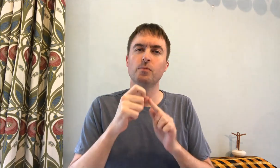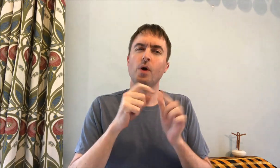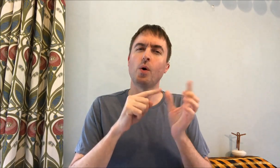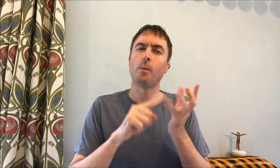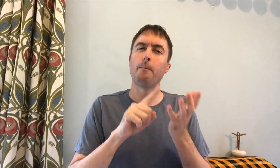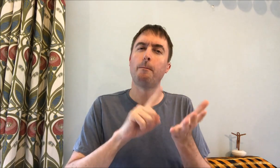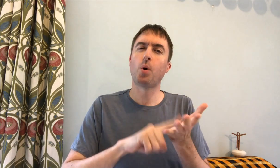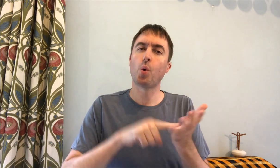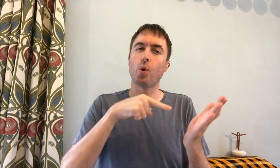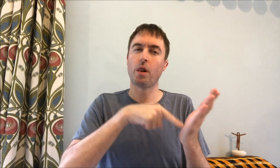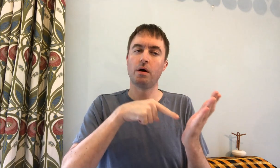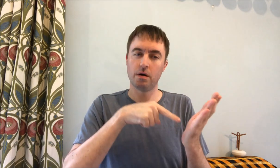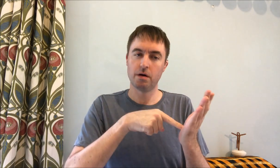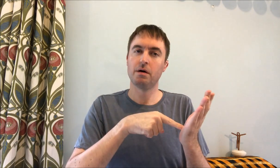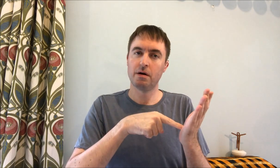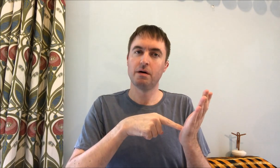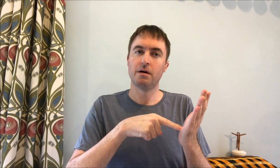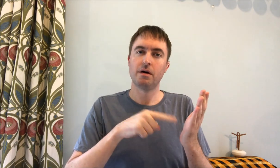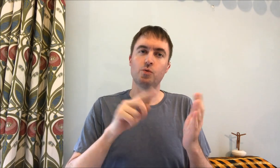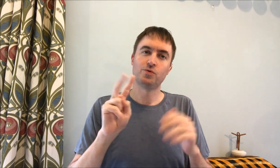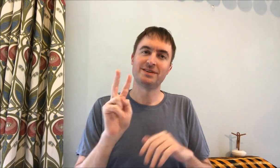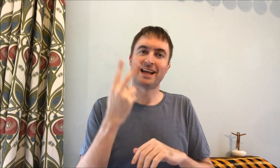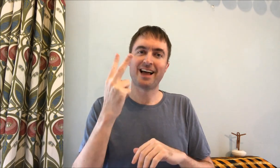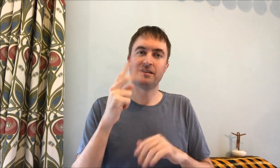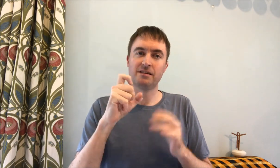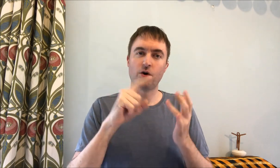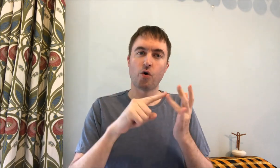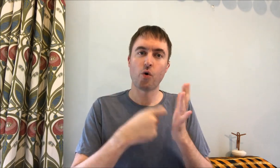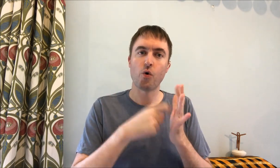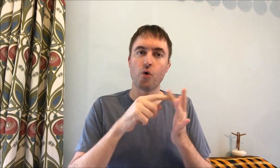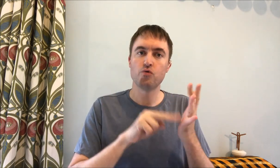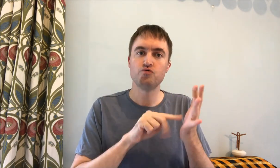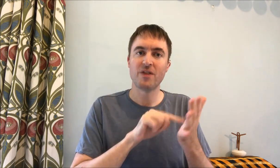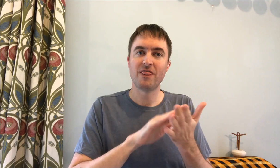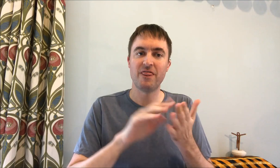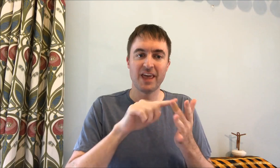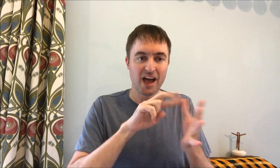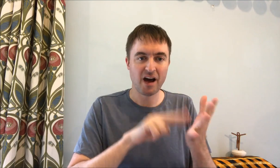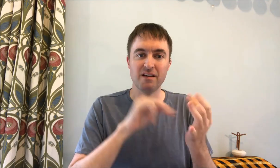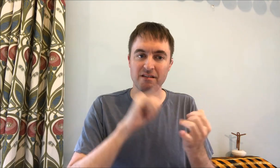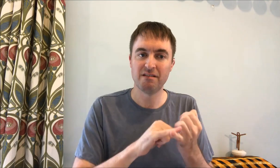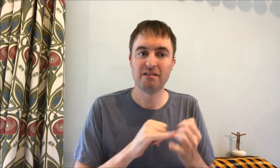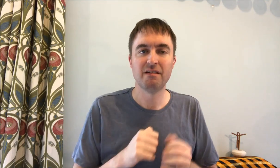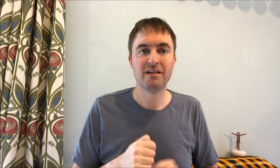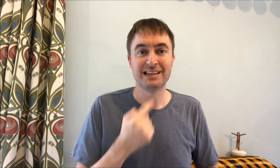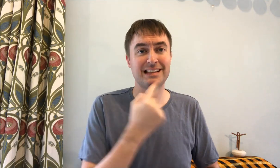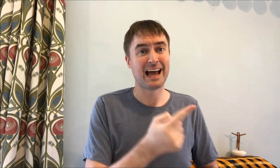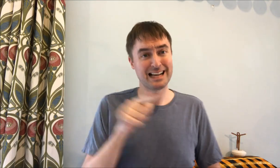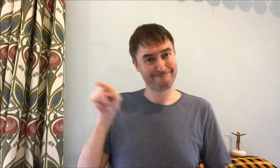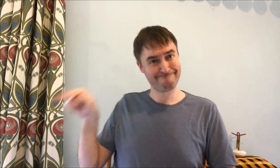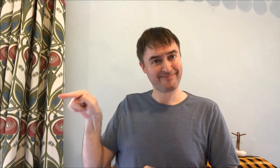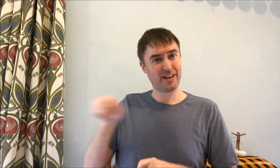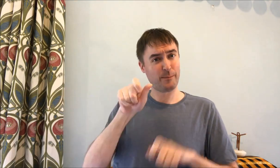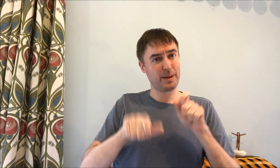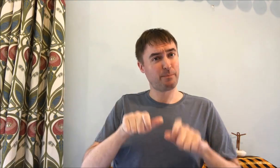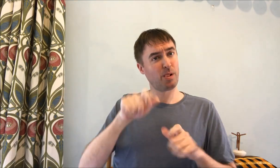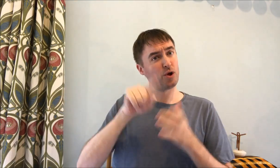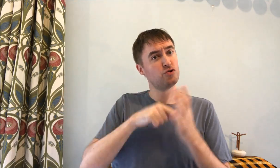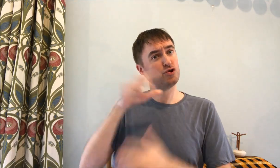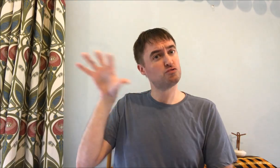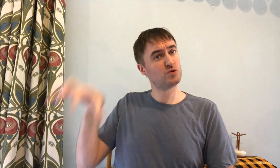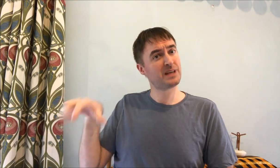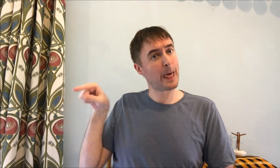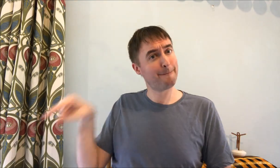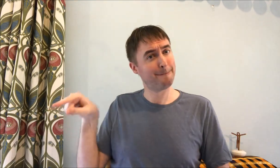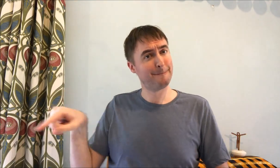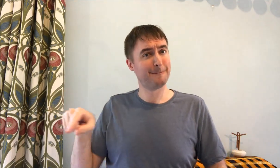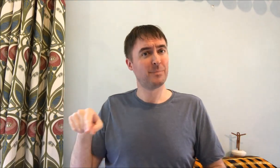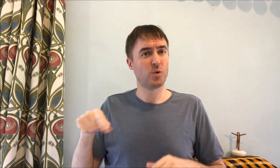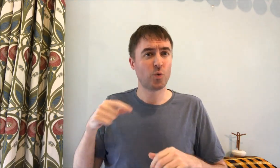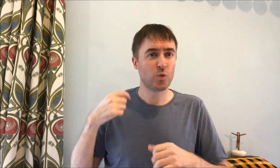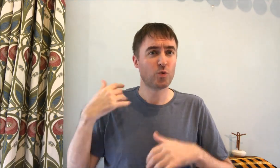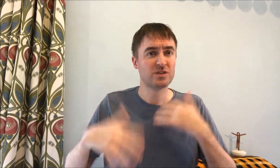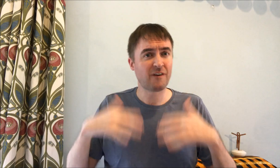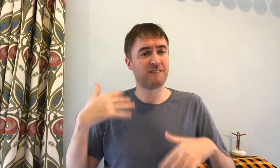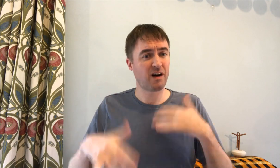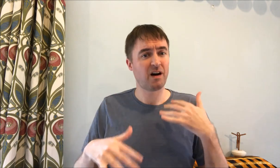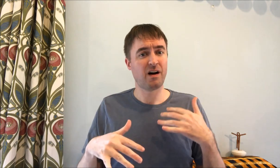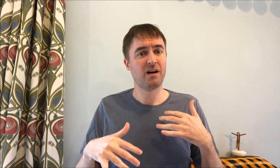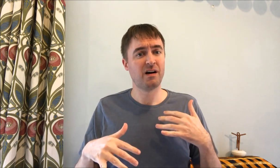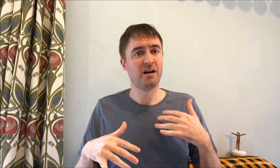In his second letter to the Corinthians, Paul tells the people of Corinth about those suffering in Jerusalem,